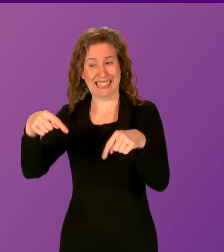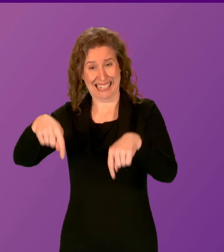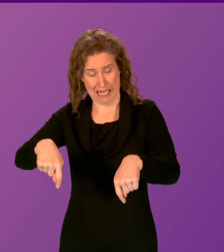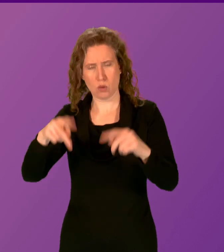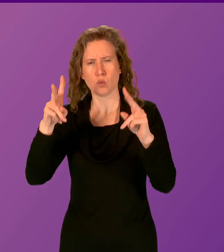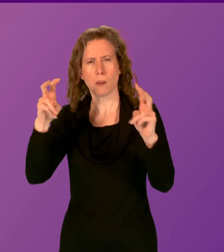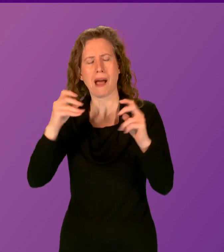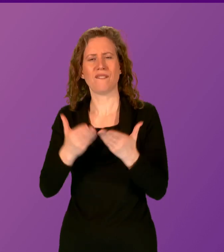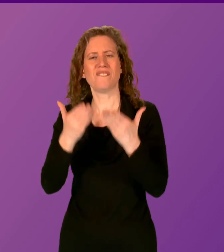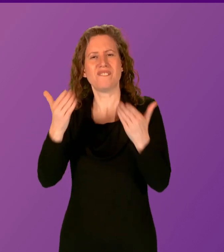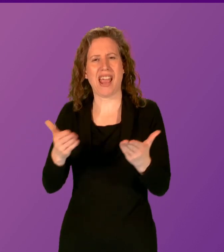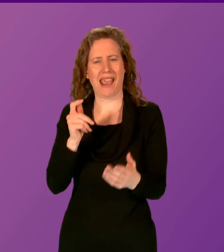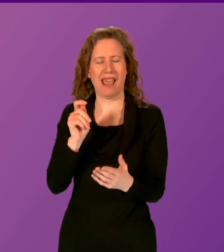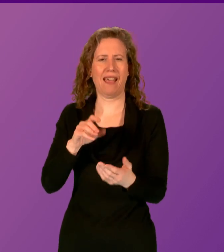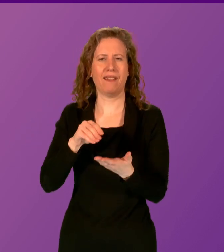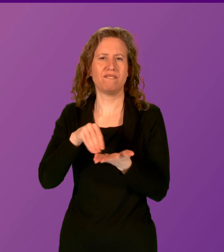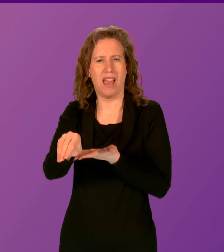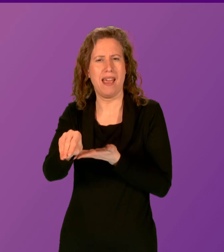fares review, which, with the agreement of Parliament, will, I believe, be debated without